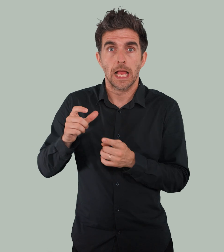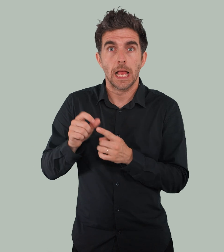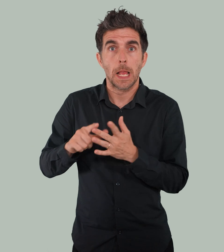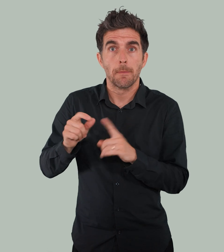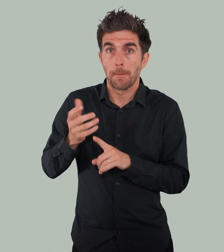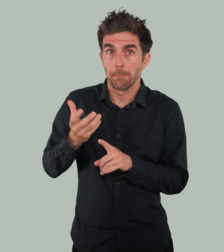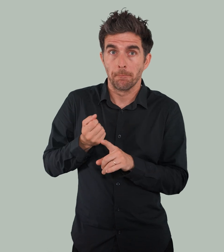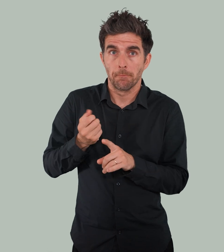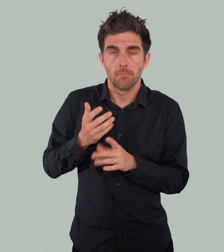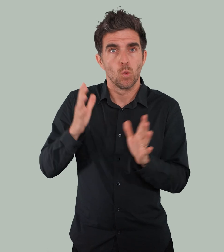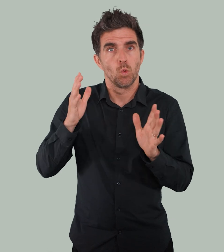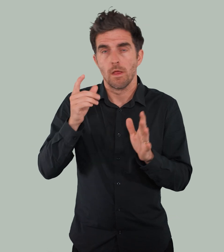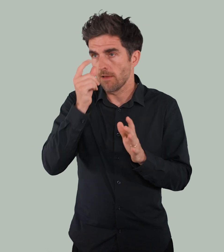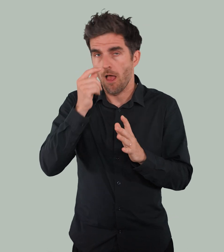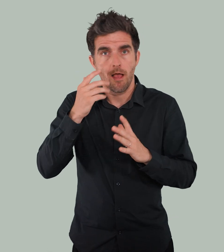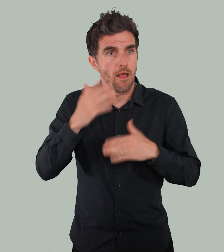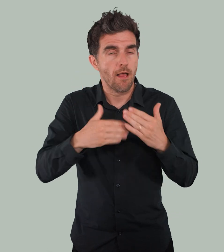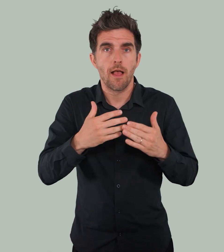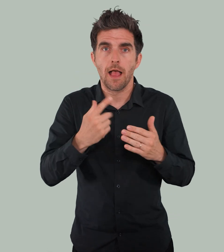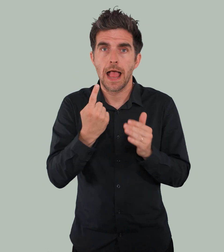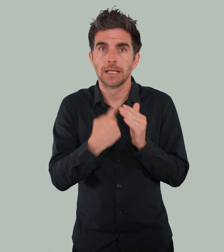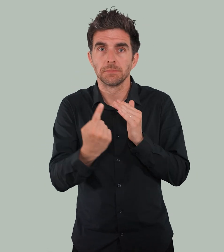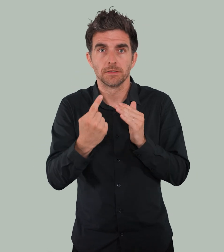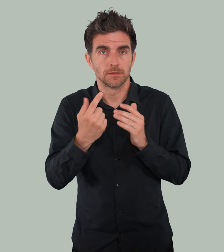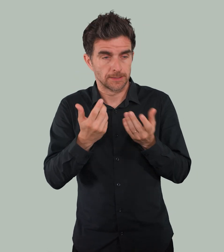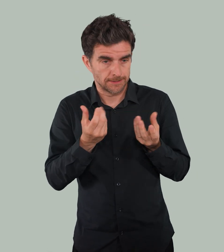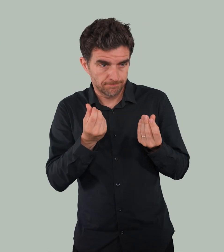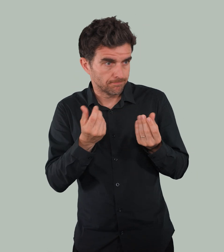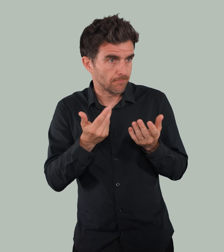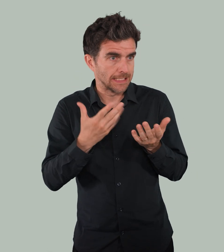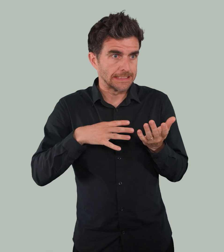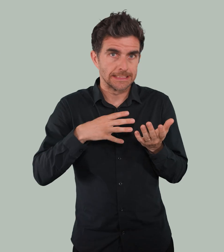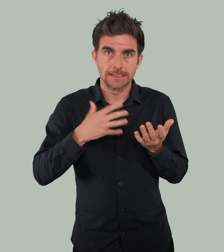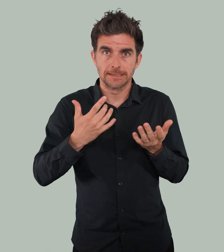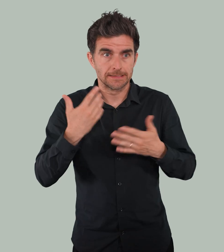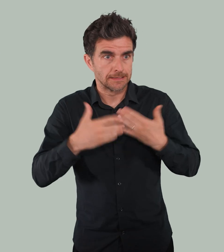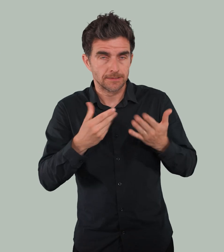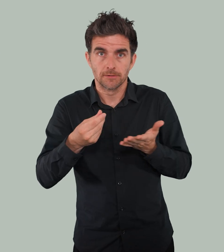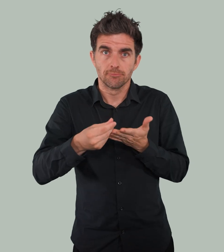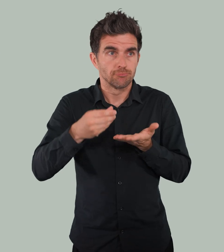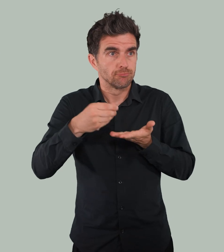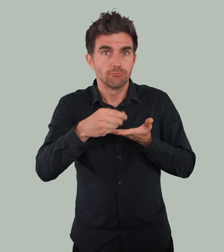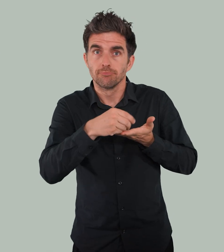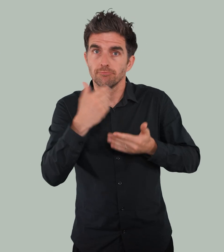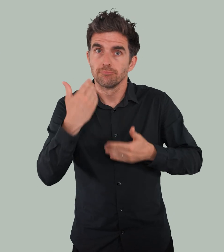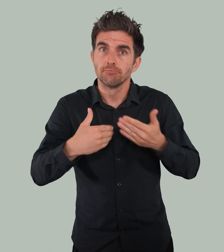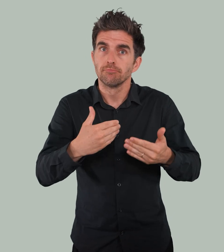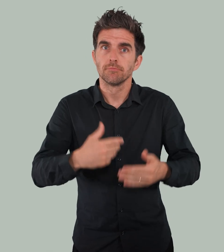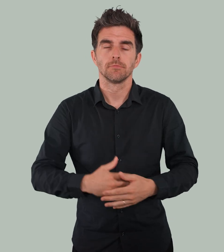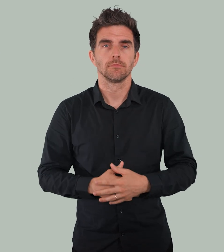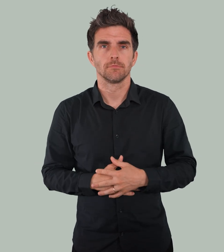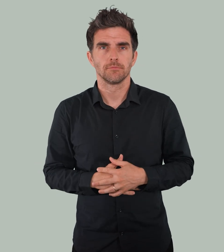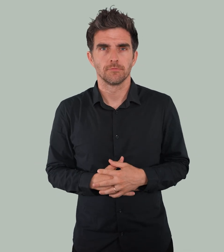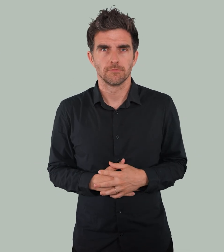on PIP as a means of maintaining independence and managing essential costs.